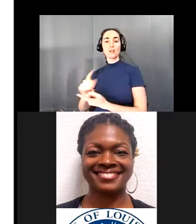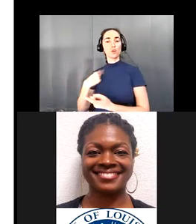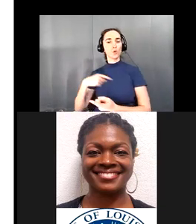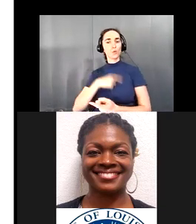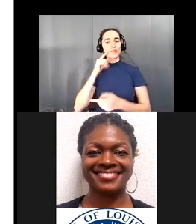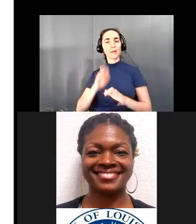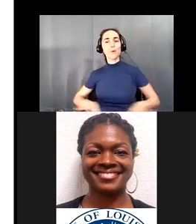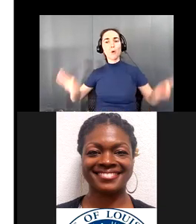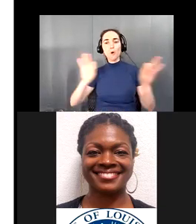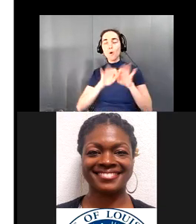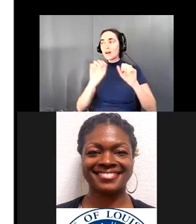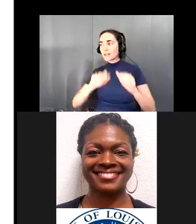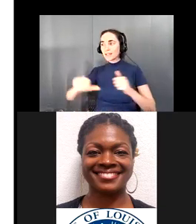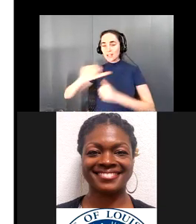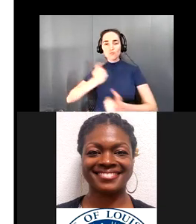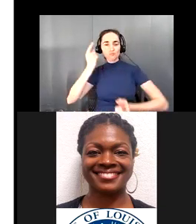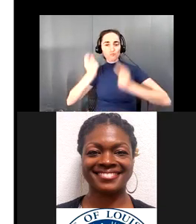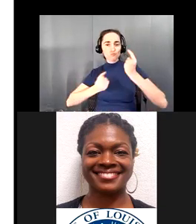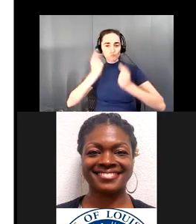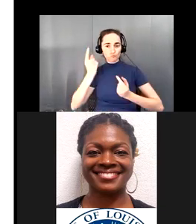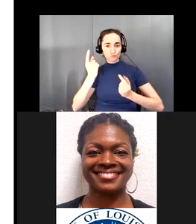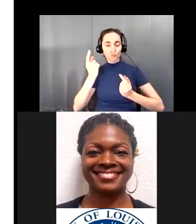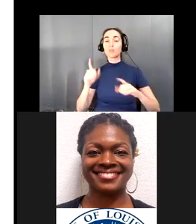each other. 16:11:32 We are big on acceptance. We're big